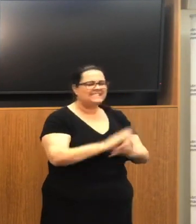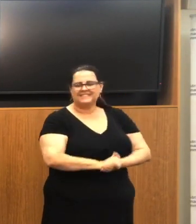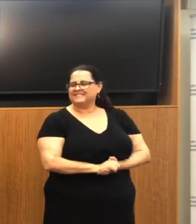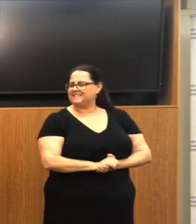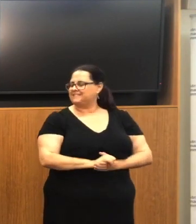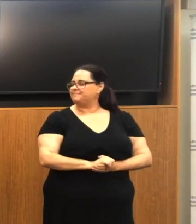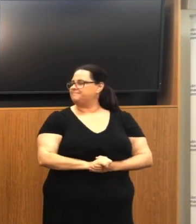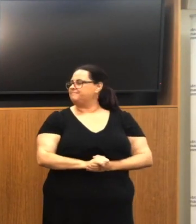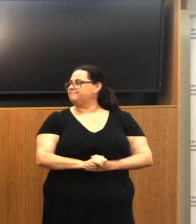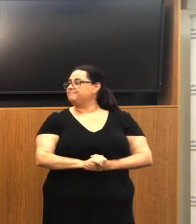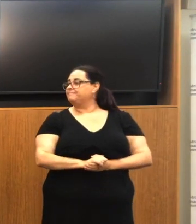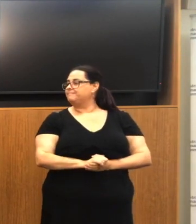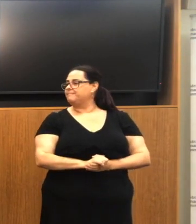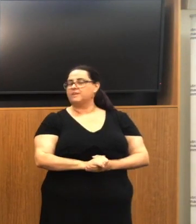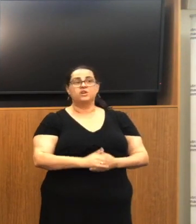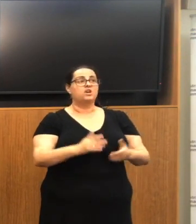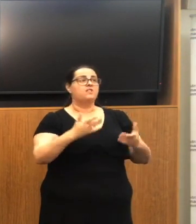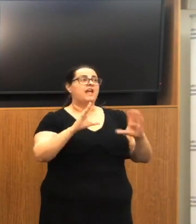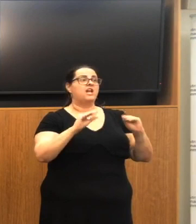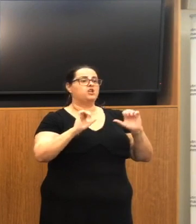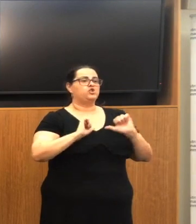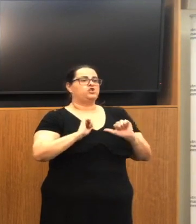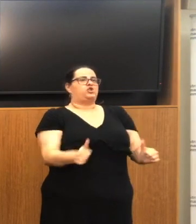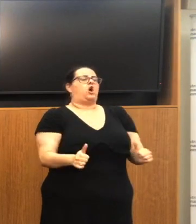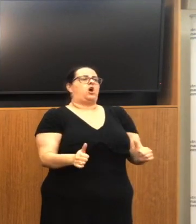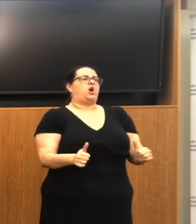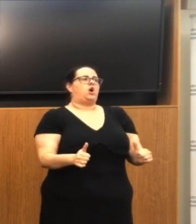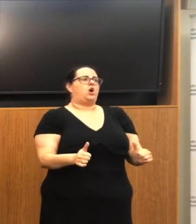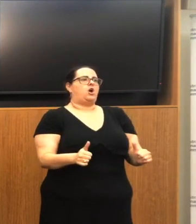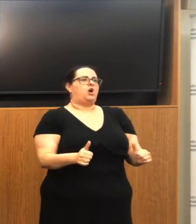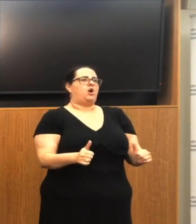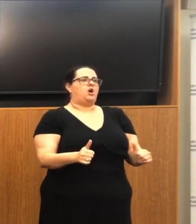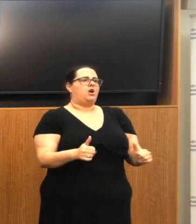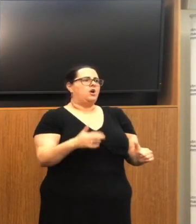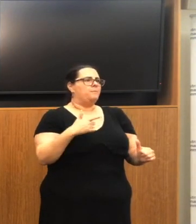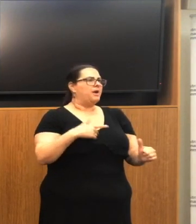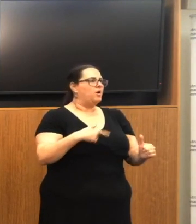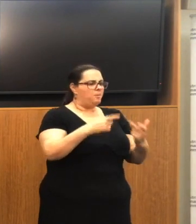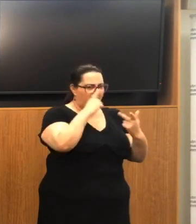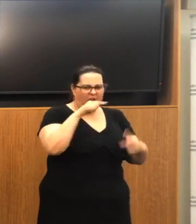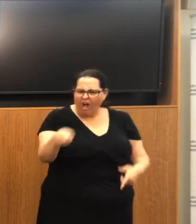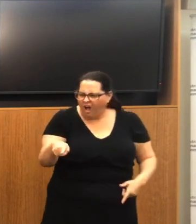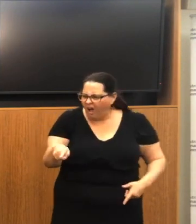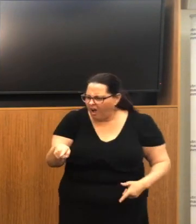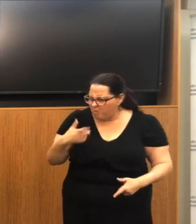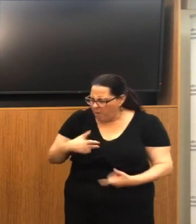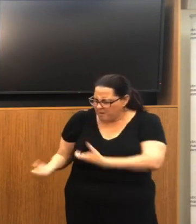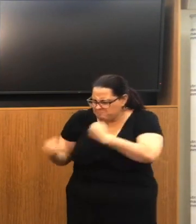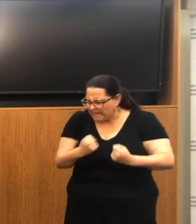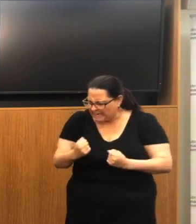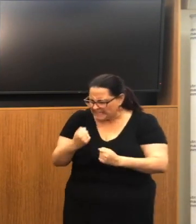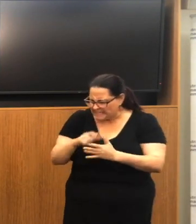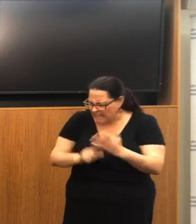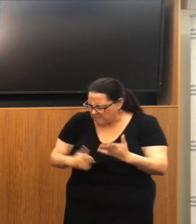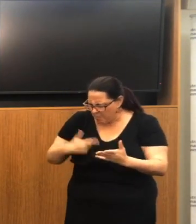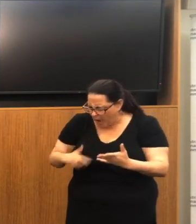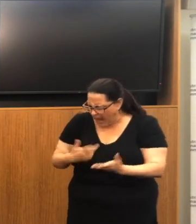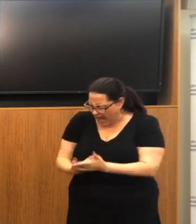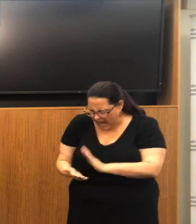And then, you are shocked with a why did you bring her here? Oh, how did this happen?